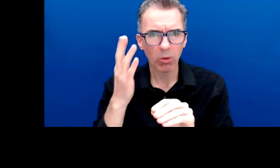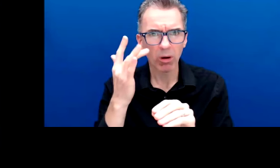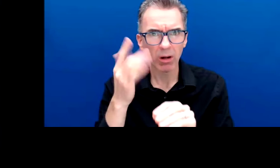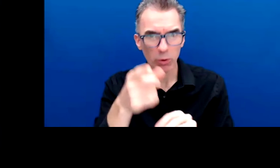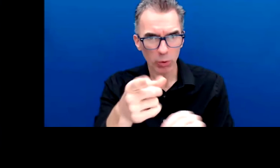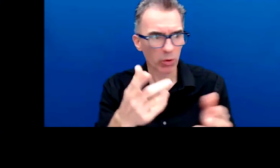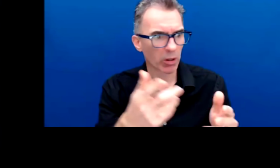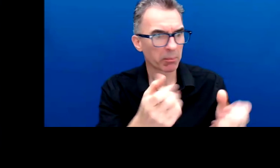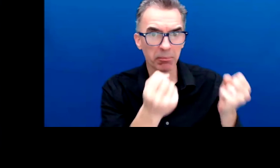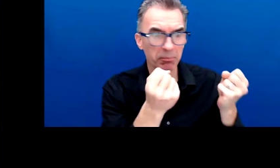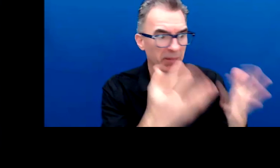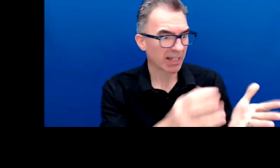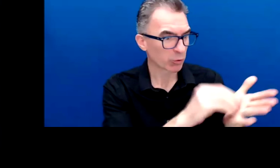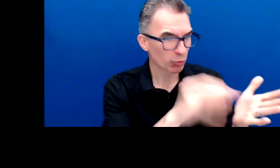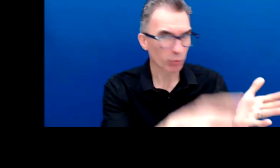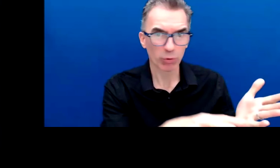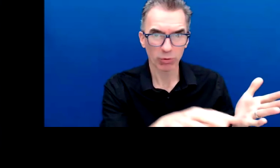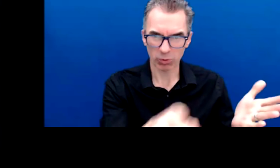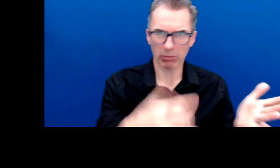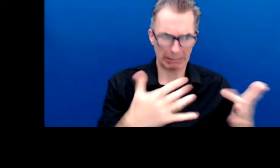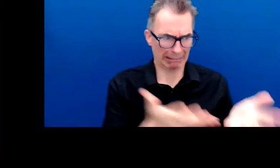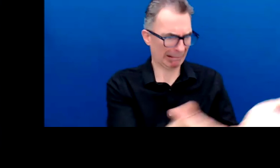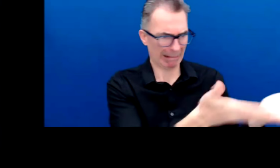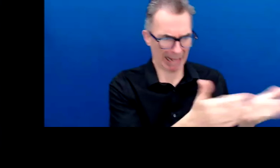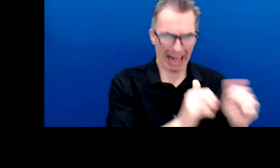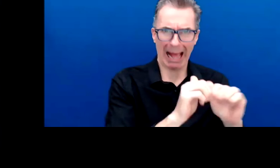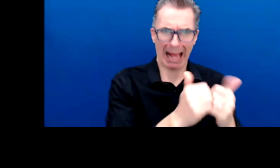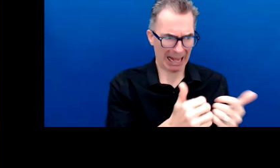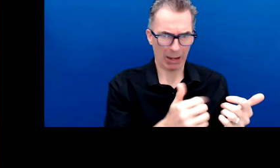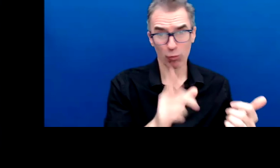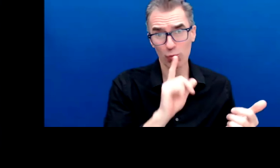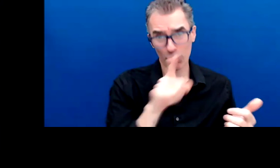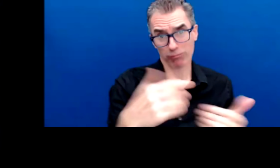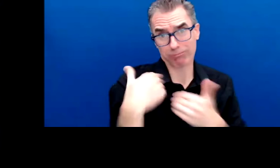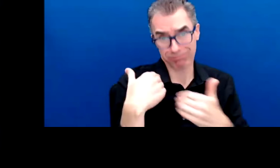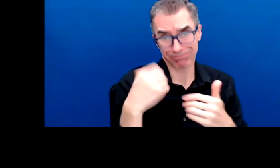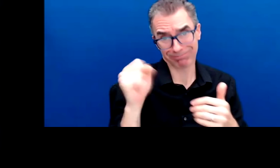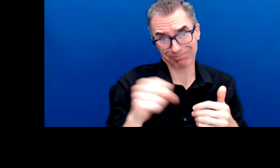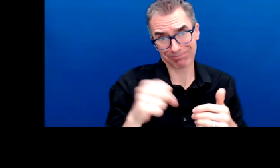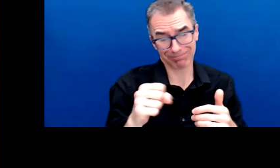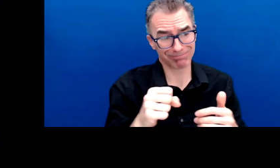So having to do that with every single one is of course a big task. But again, as much detail as you can